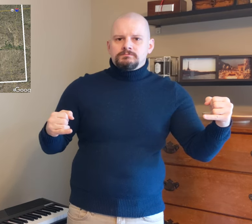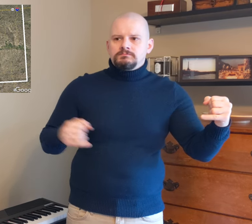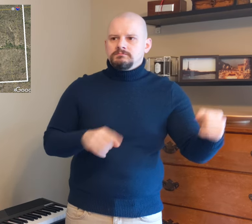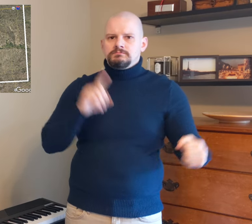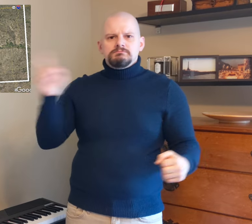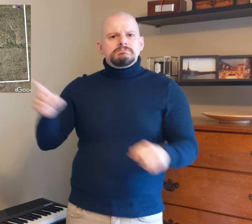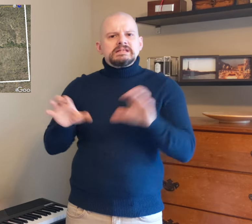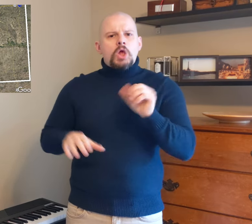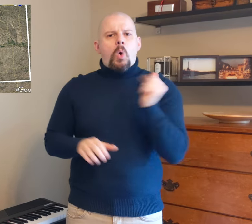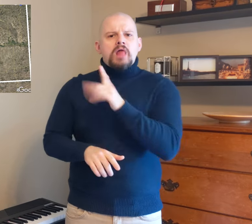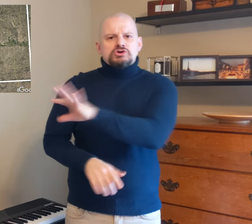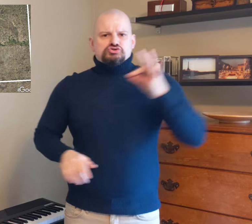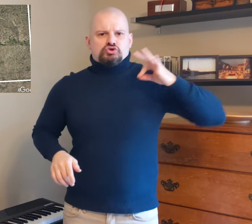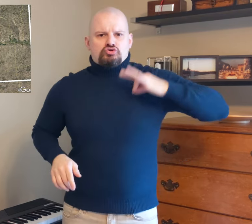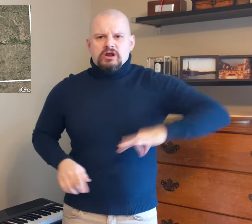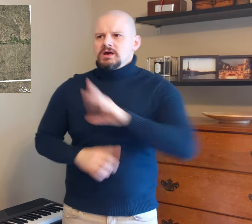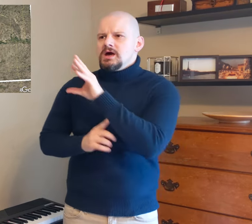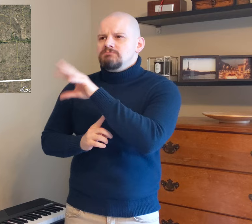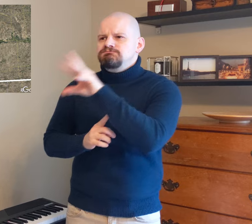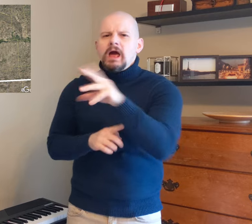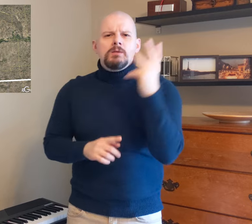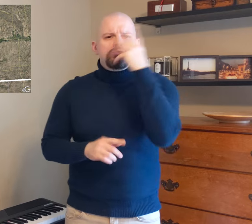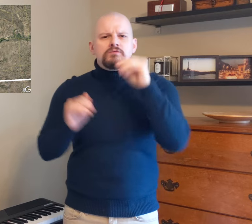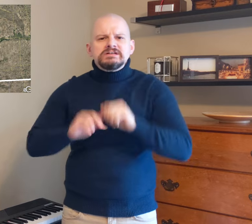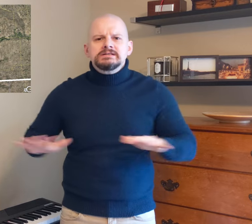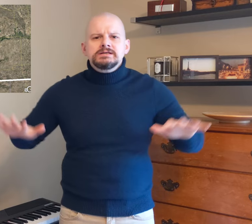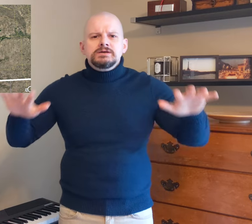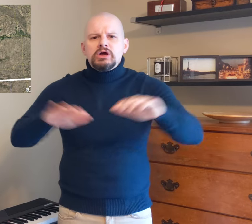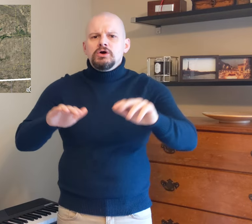He did all of his credit filming beautiful sceneries.